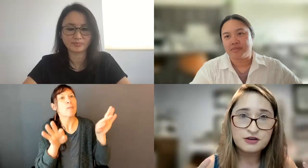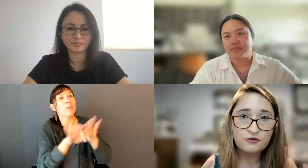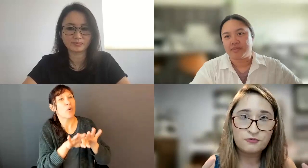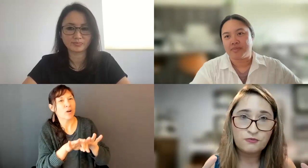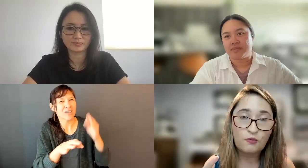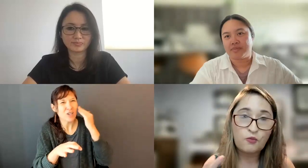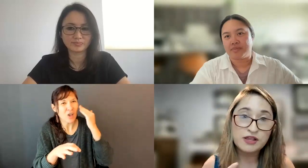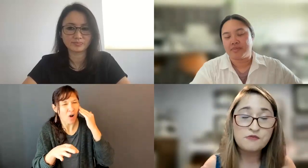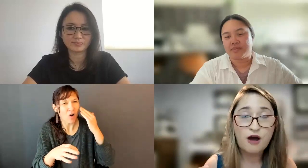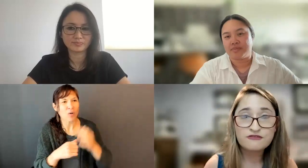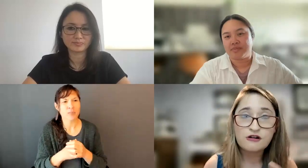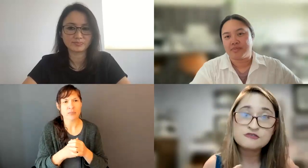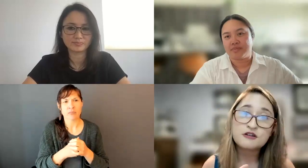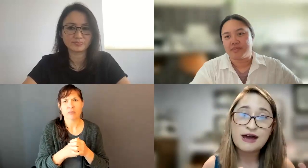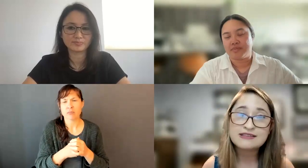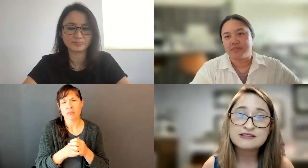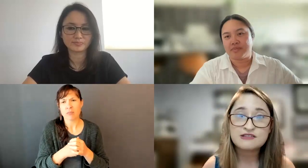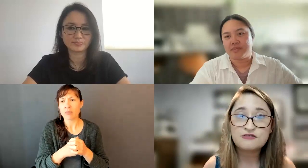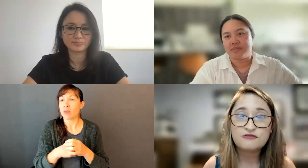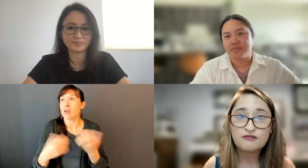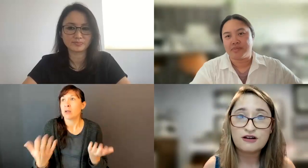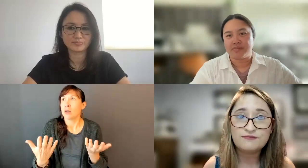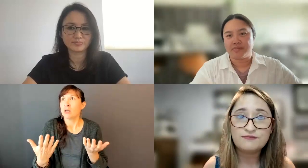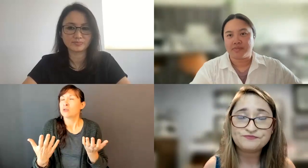So what you offer also has to align